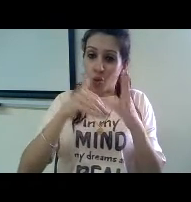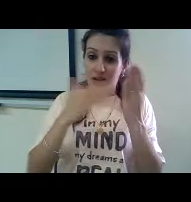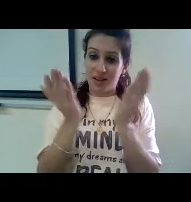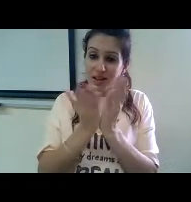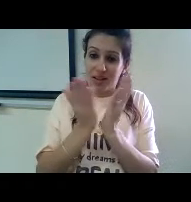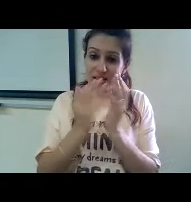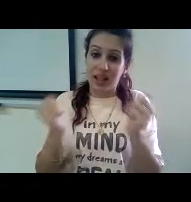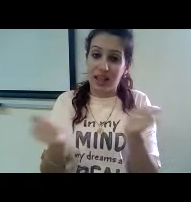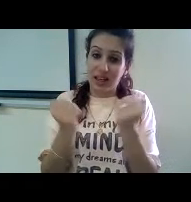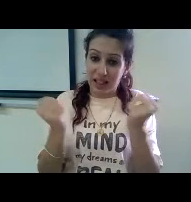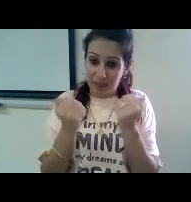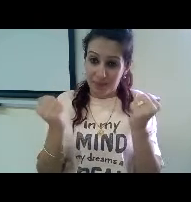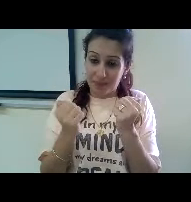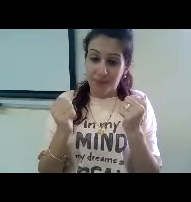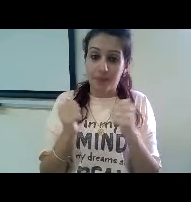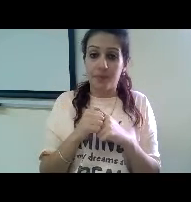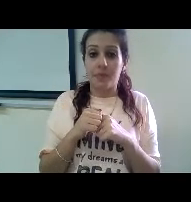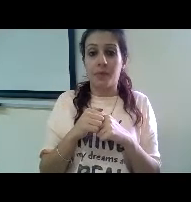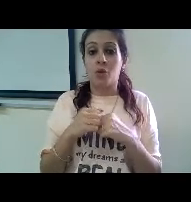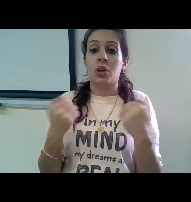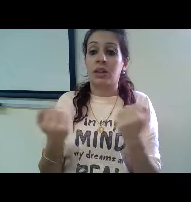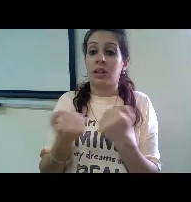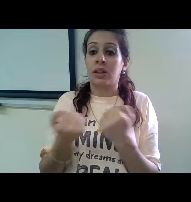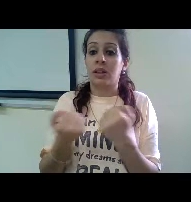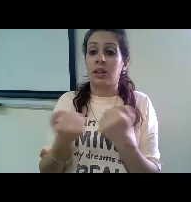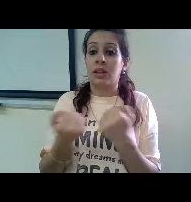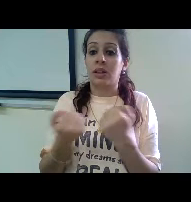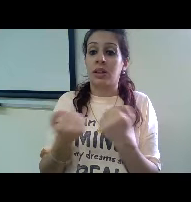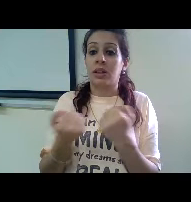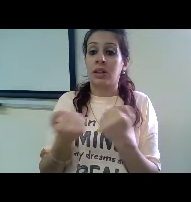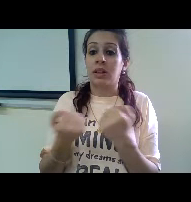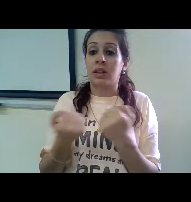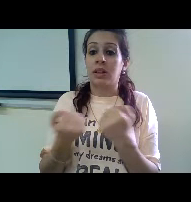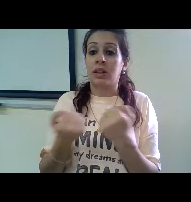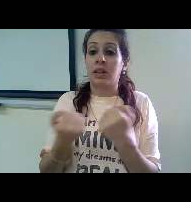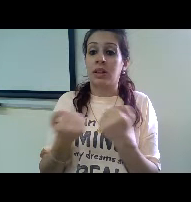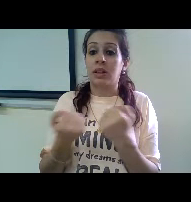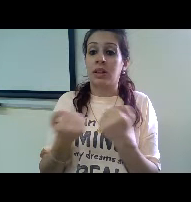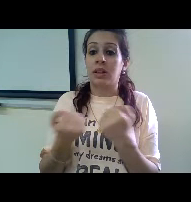through the training on capacity building of educational practitioners to ensure